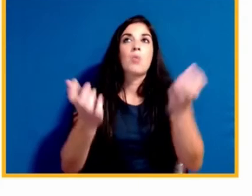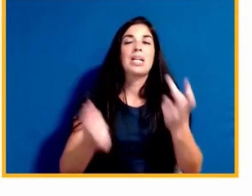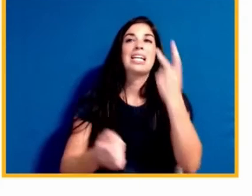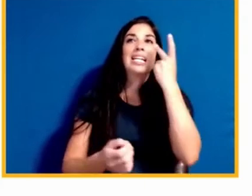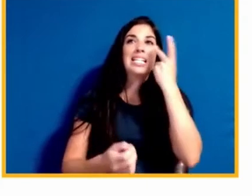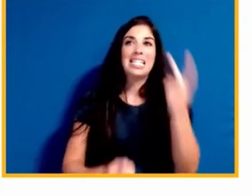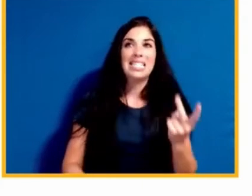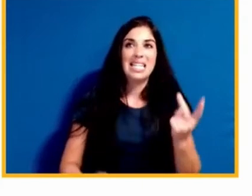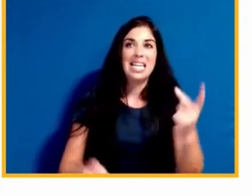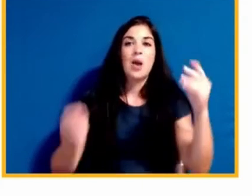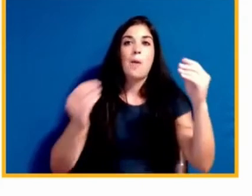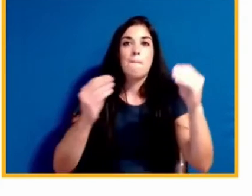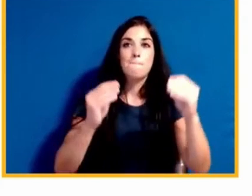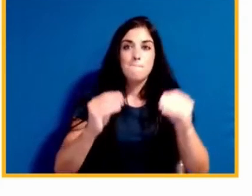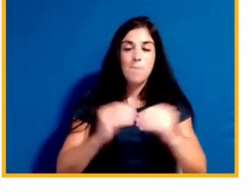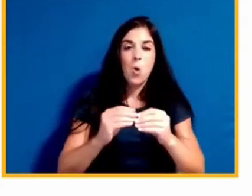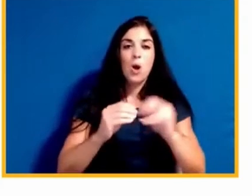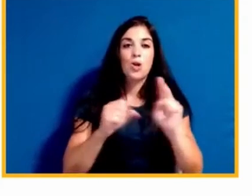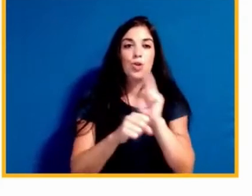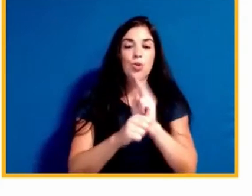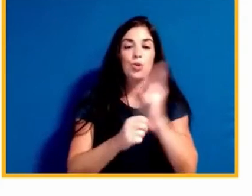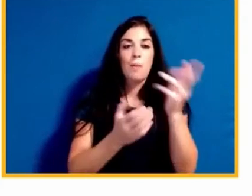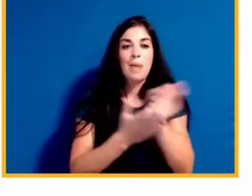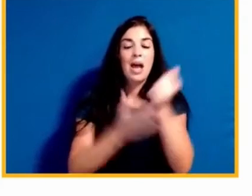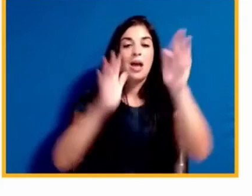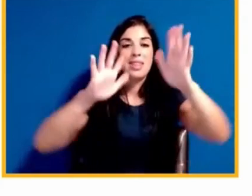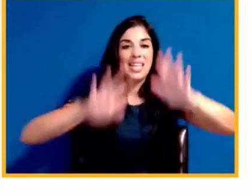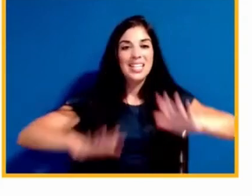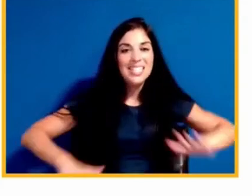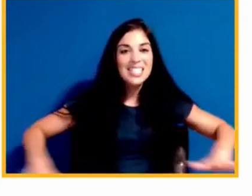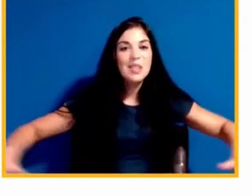take that space a bit more, move into it with a little bit more